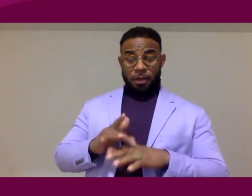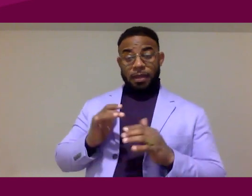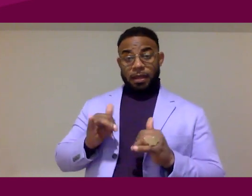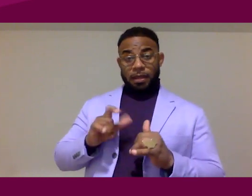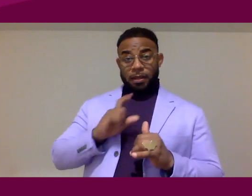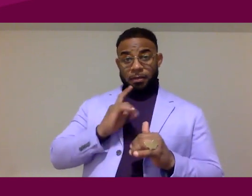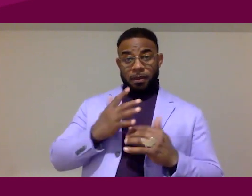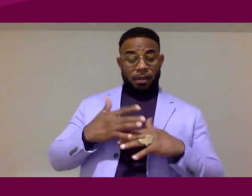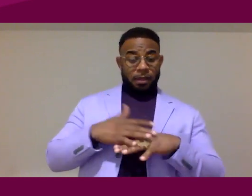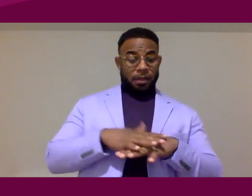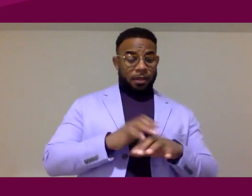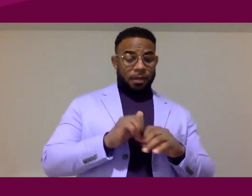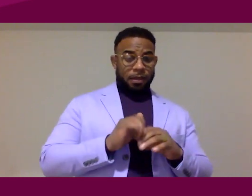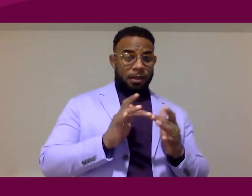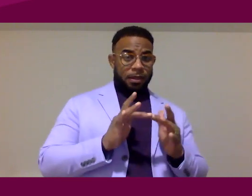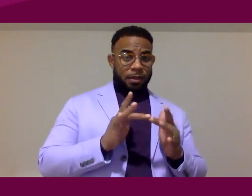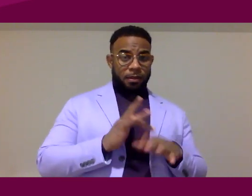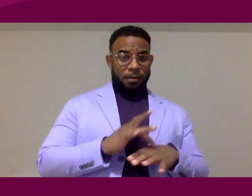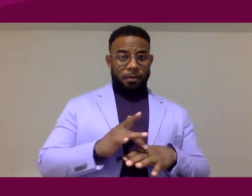be integrated into digital spaces as well.